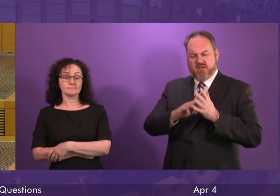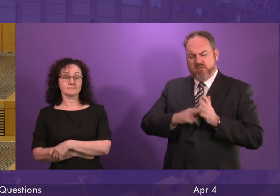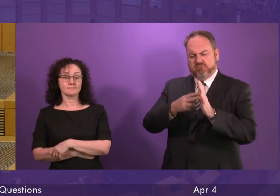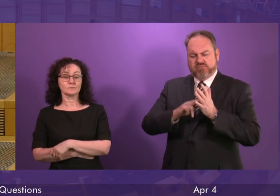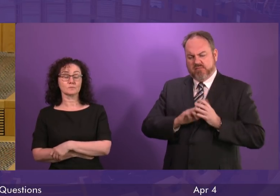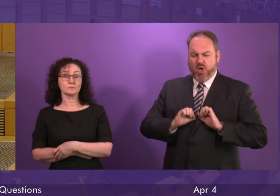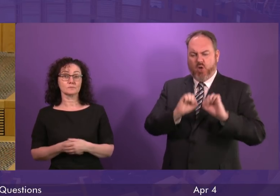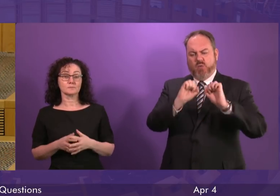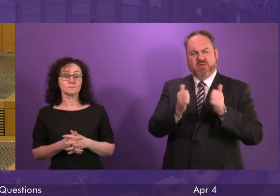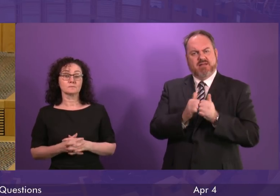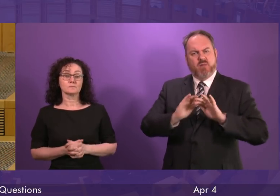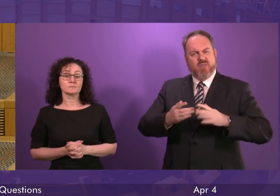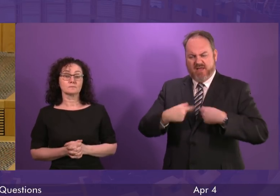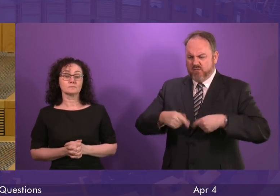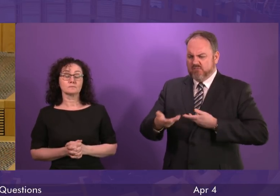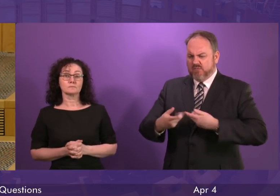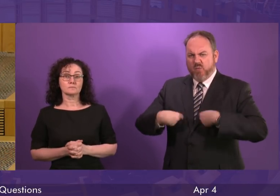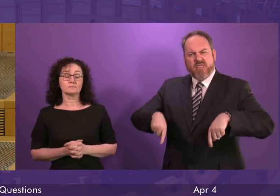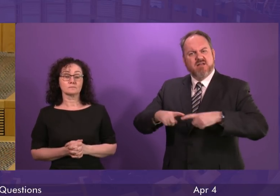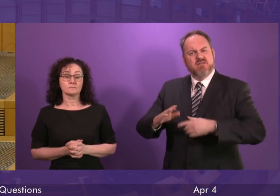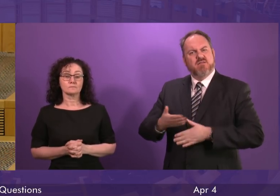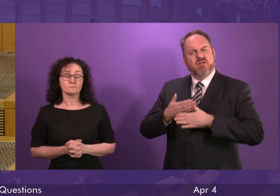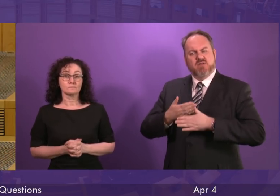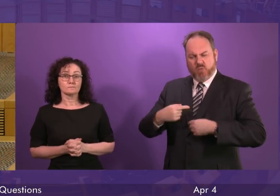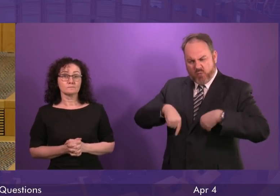benefits of membership of the EU without the people having a final say.